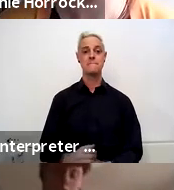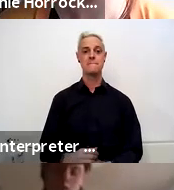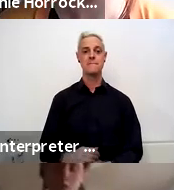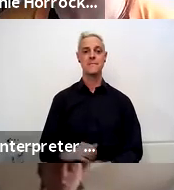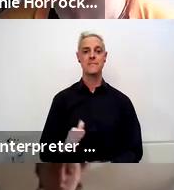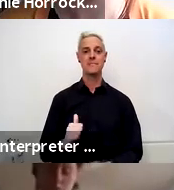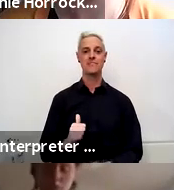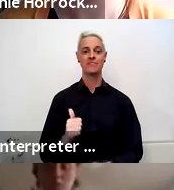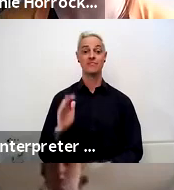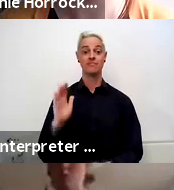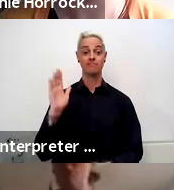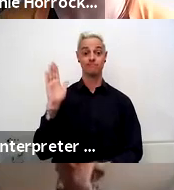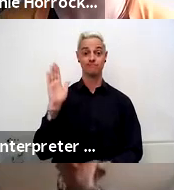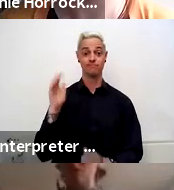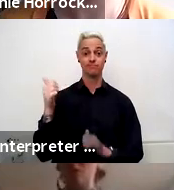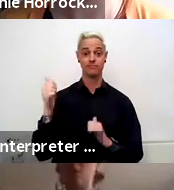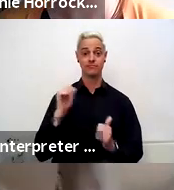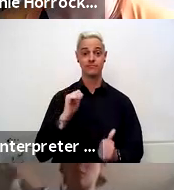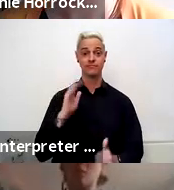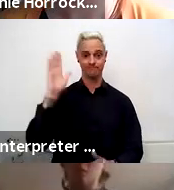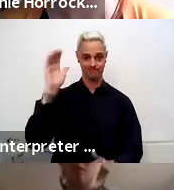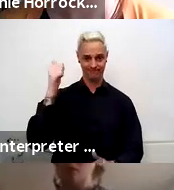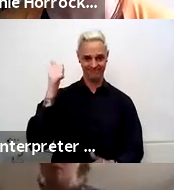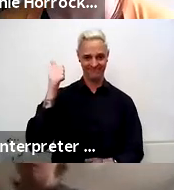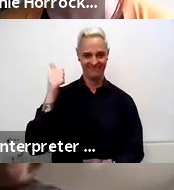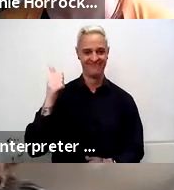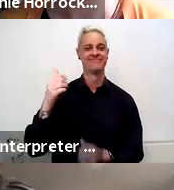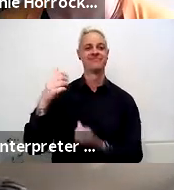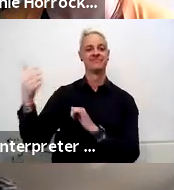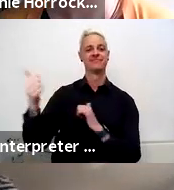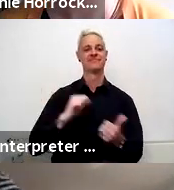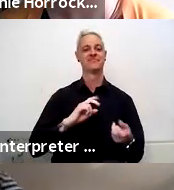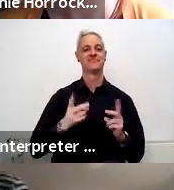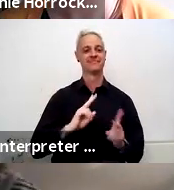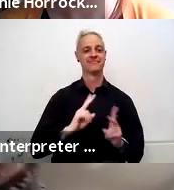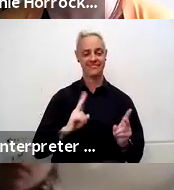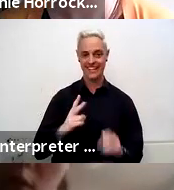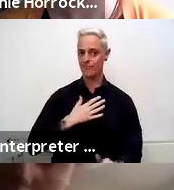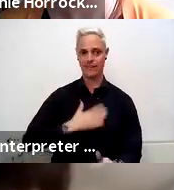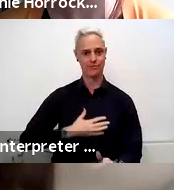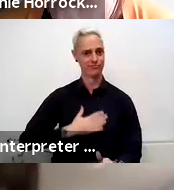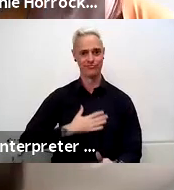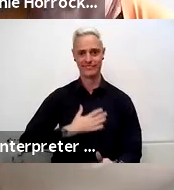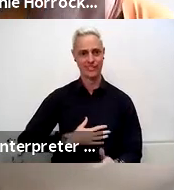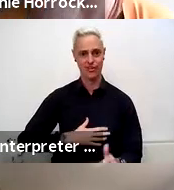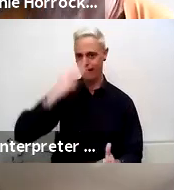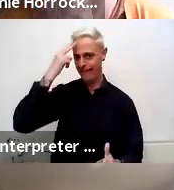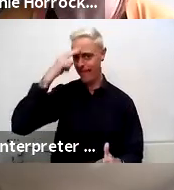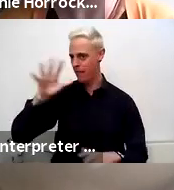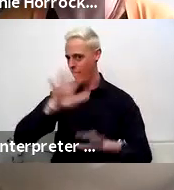And now we have over, I'm terrible with the effect.